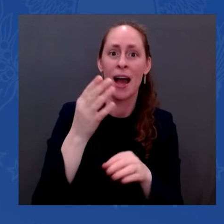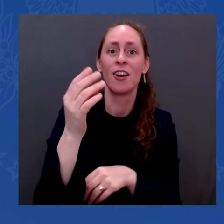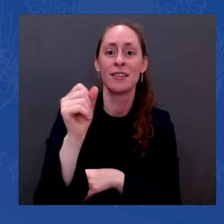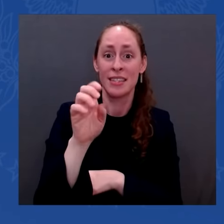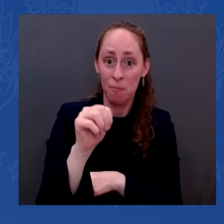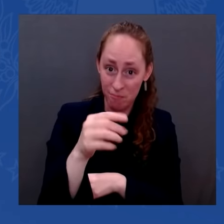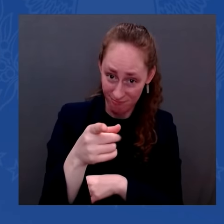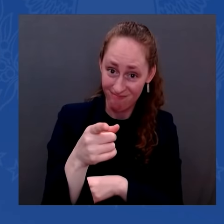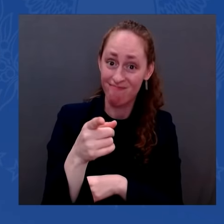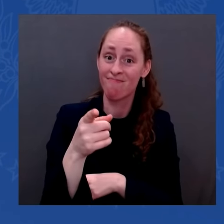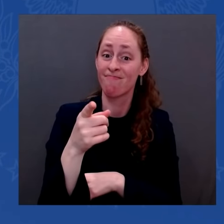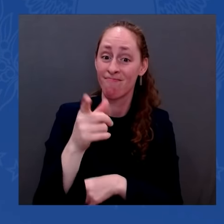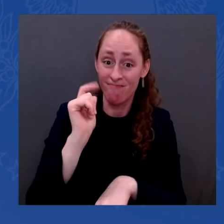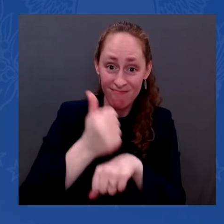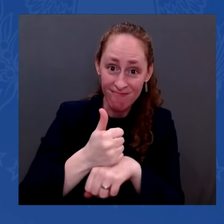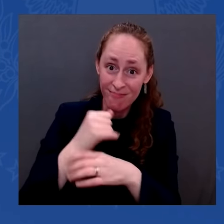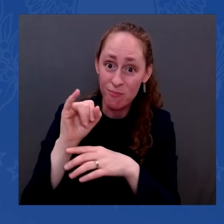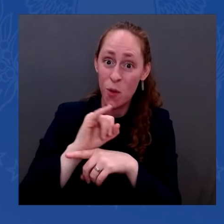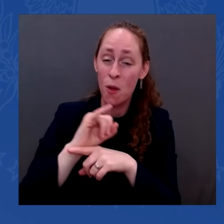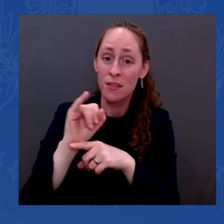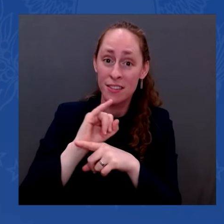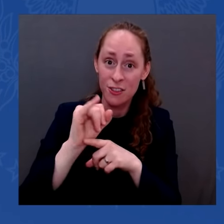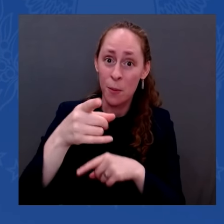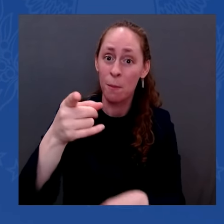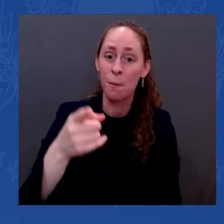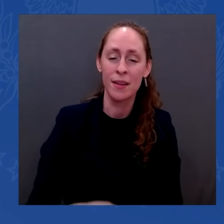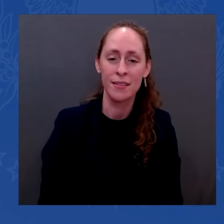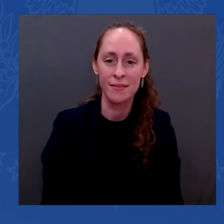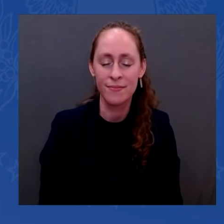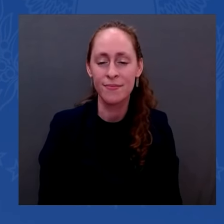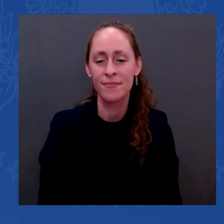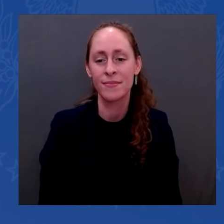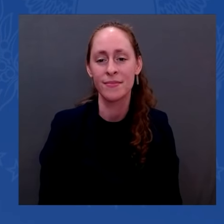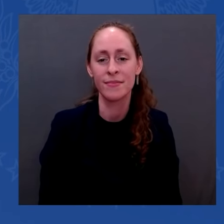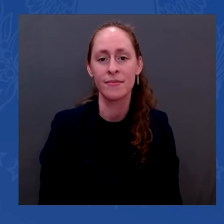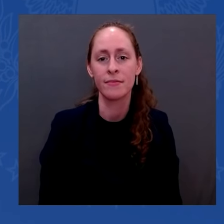I mean, this is -- I -- correct me, Governor, if I'm wrong, but I think